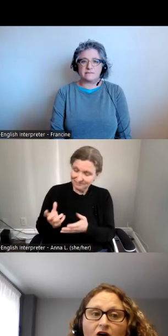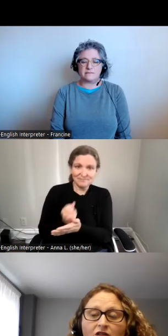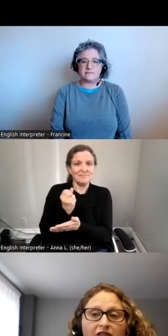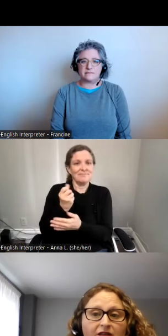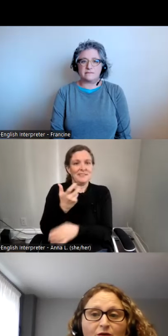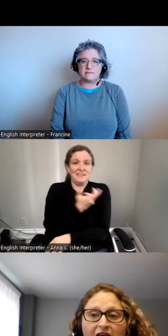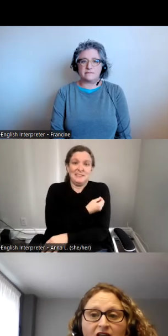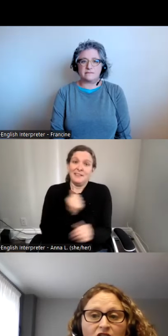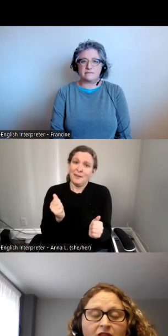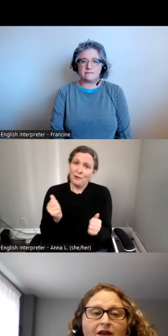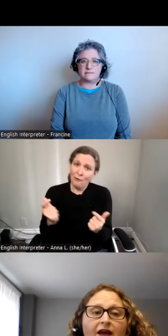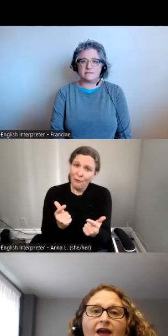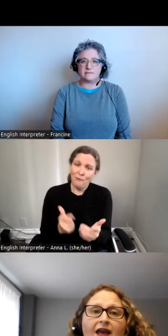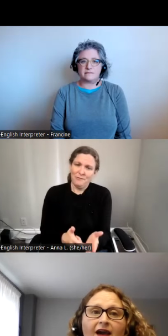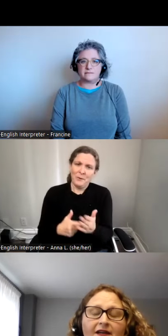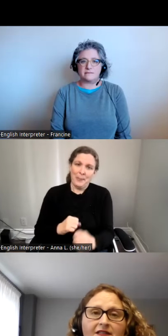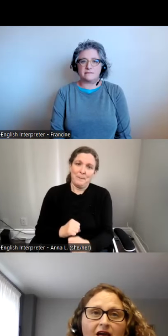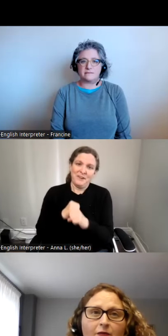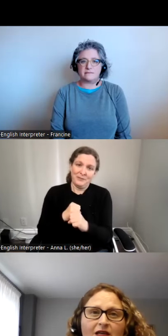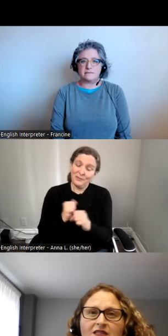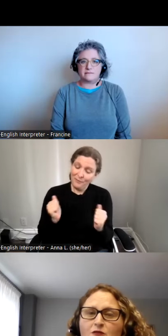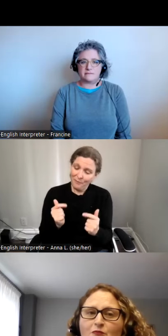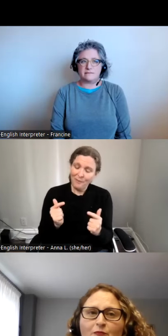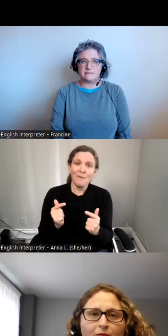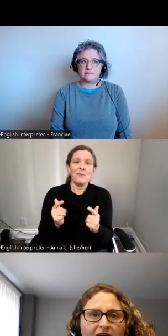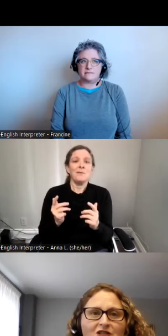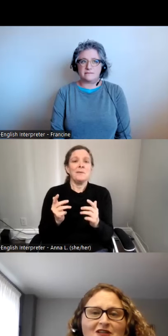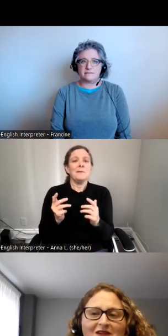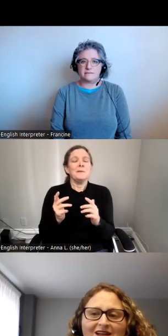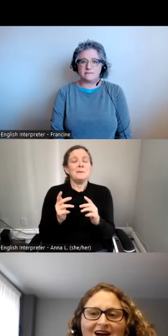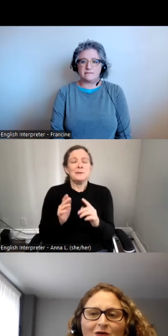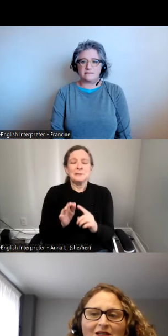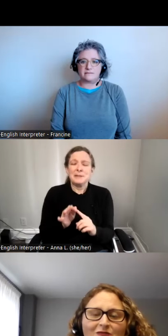stand behind, you know, kids getting vaccinated as early as